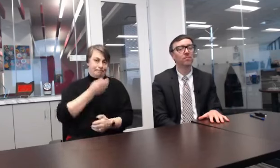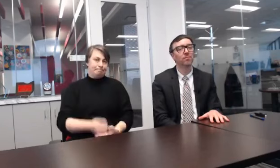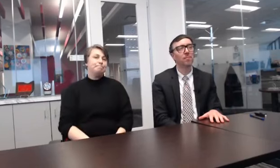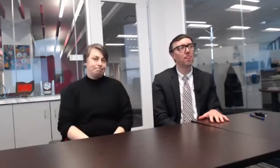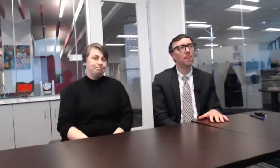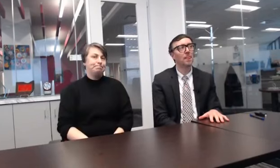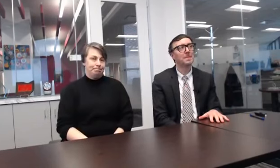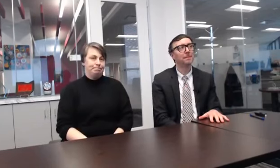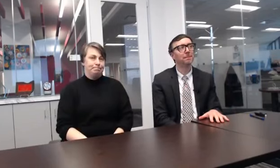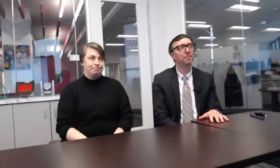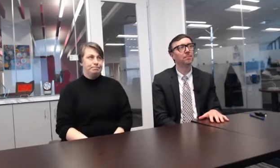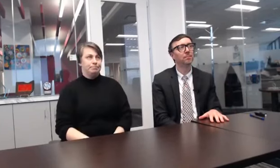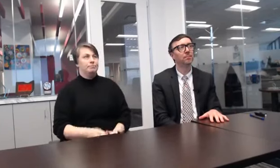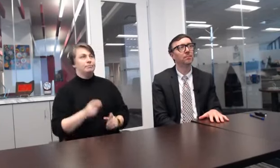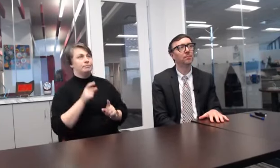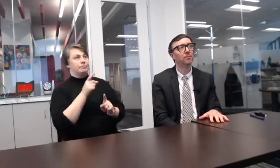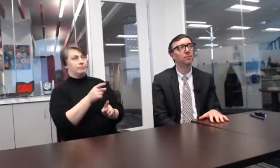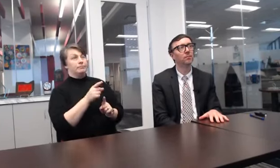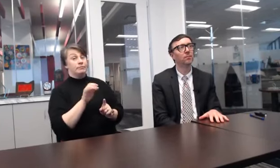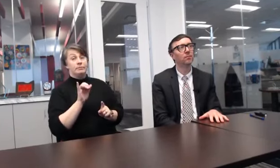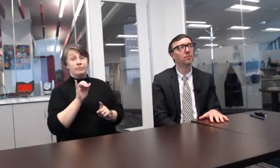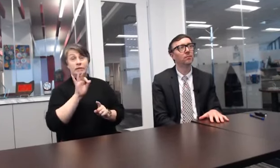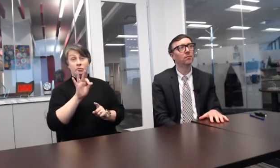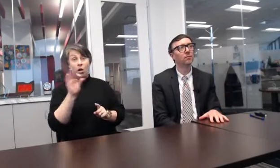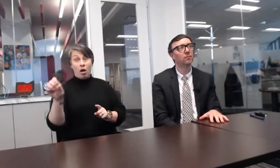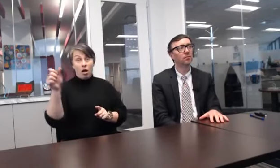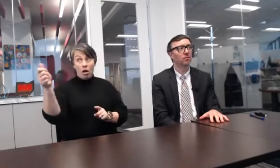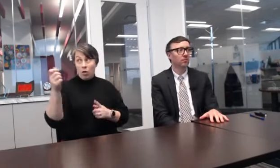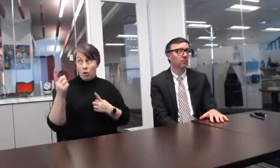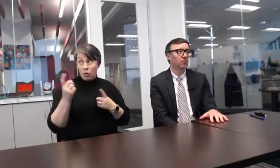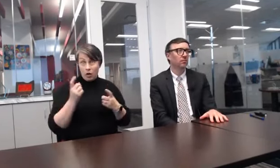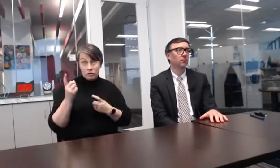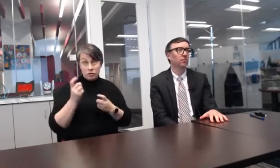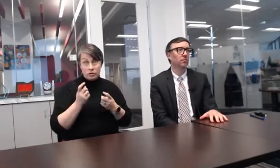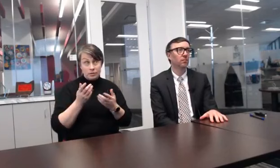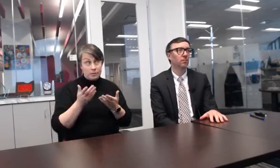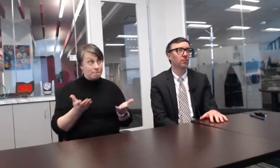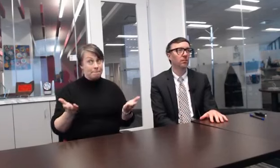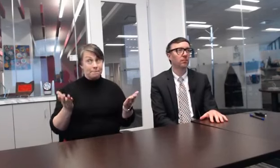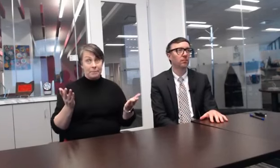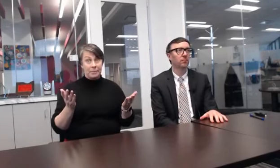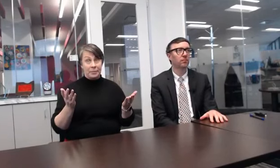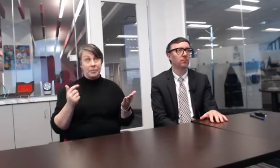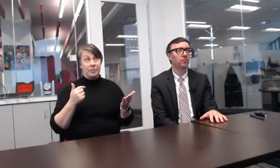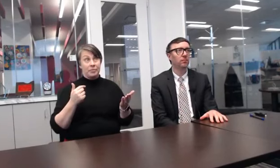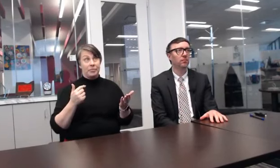[Allison] Great, if others have questions, we will try and get to them in the comments.